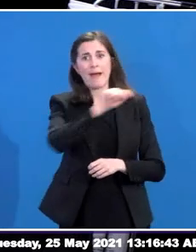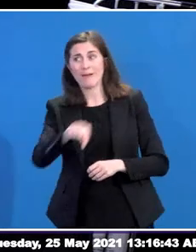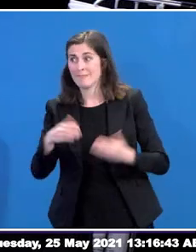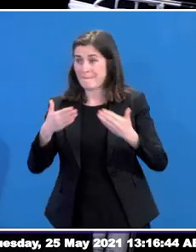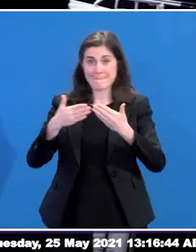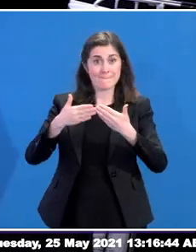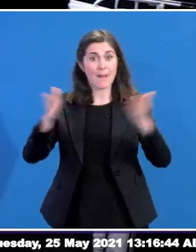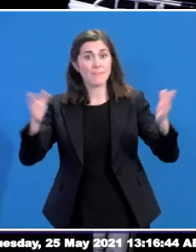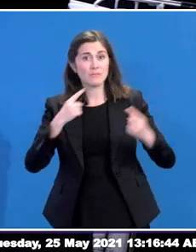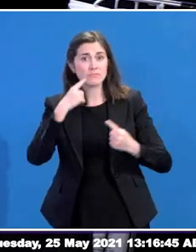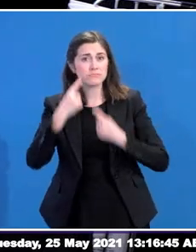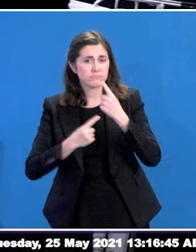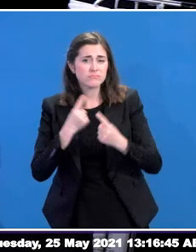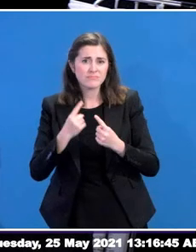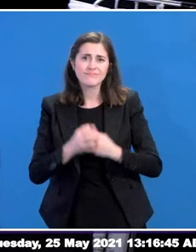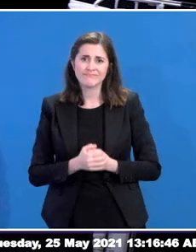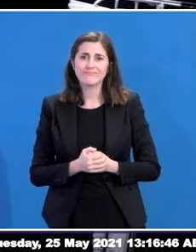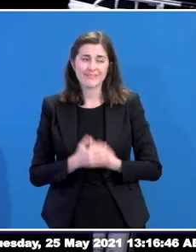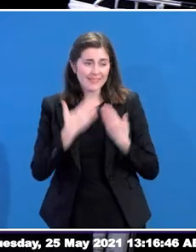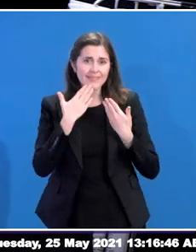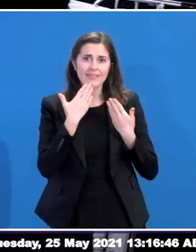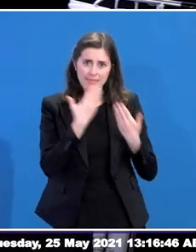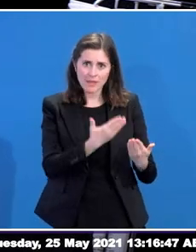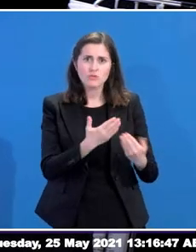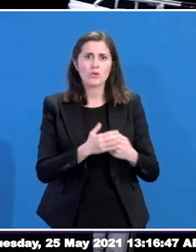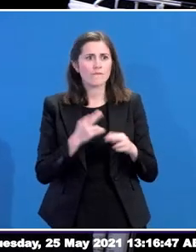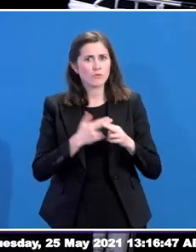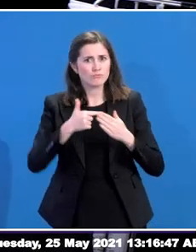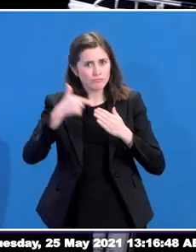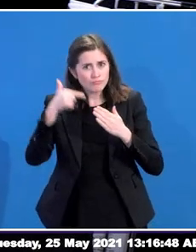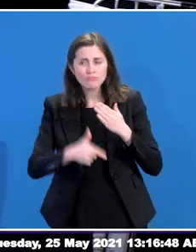We thank you for providing Carl's voice to us.